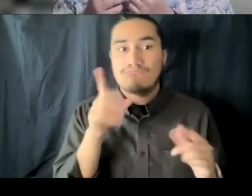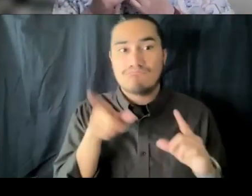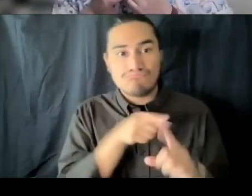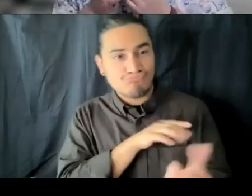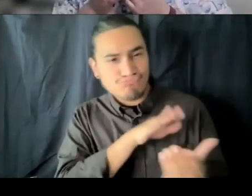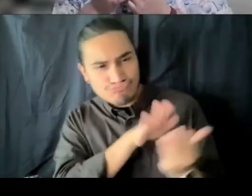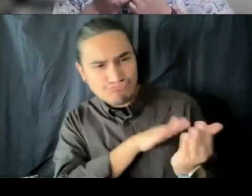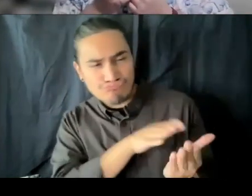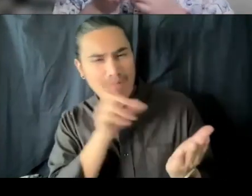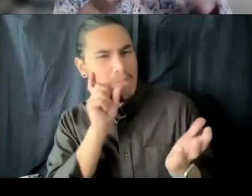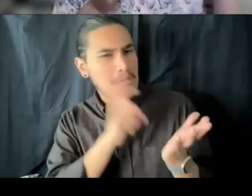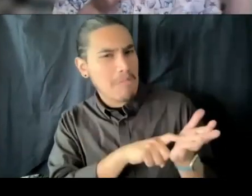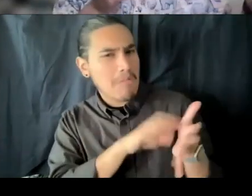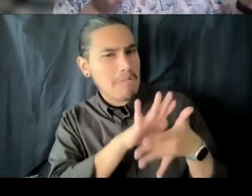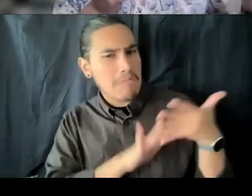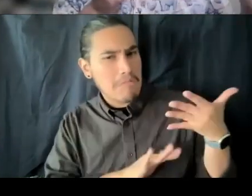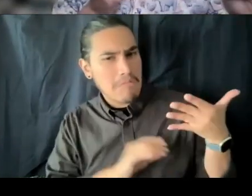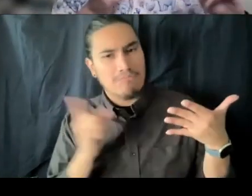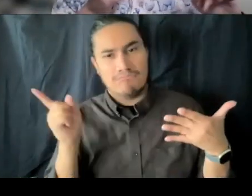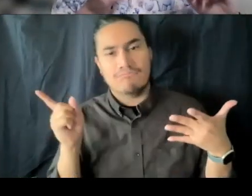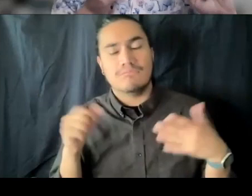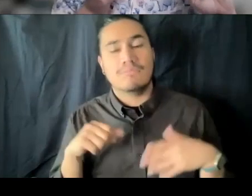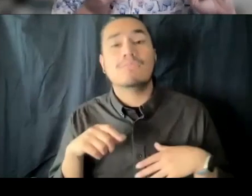And what's important to think about in this section